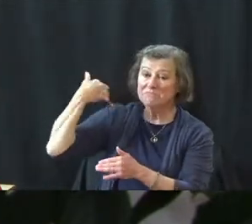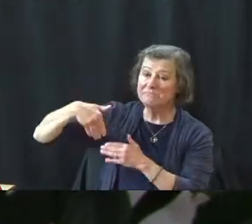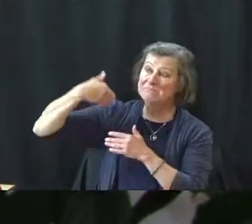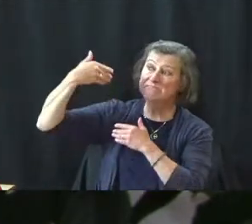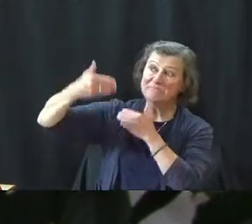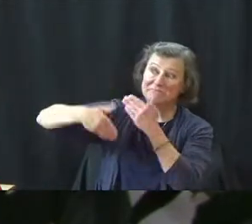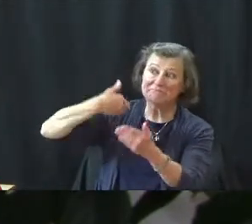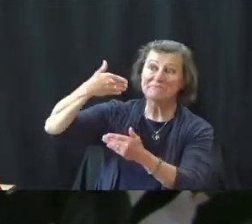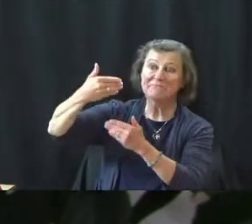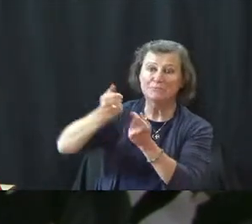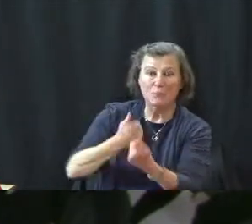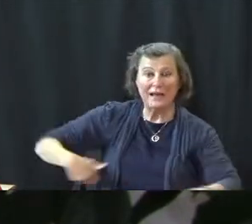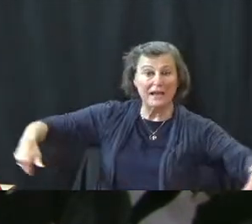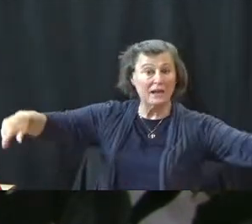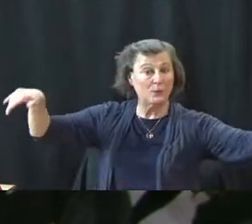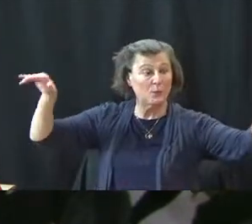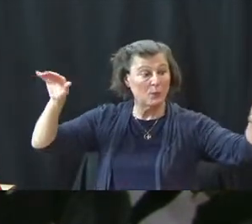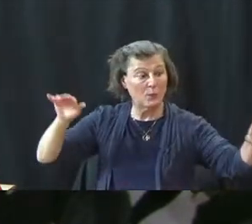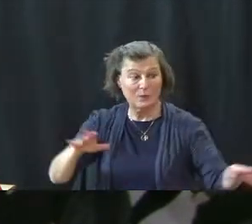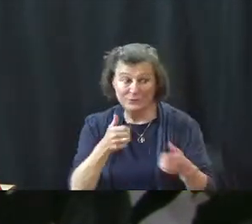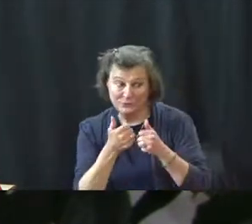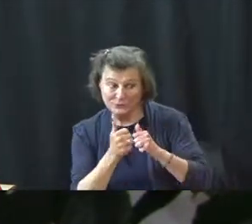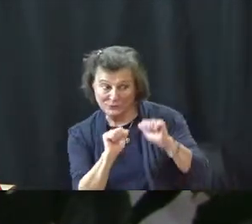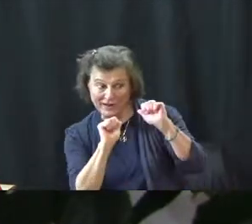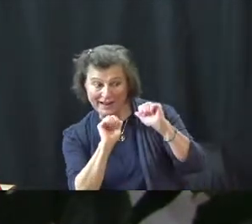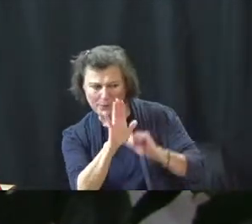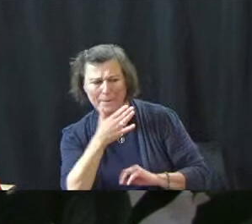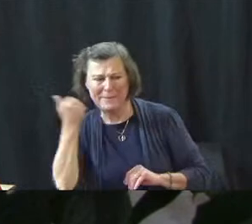Spread your wings and try your best.”